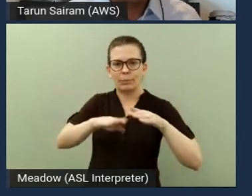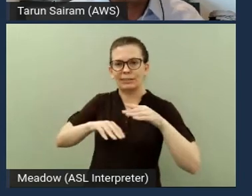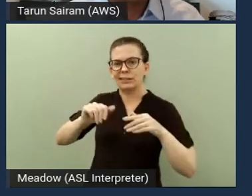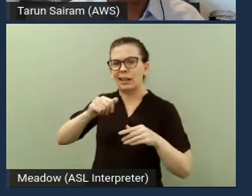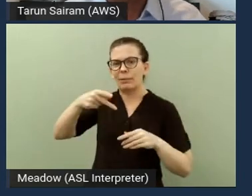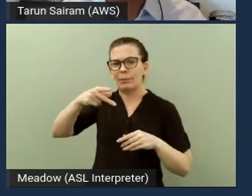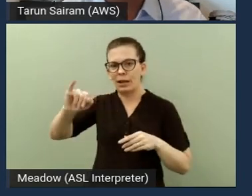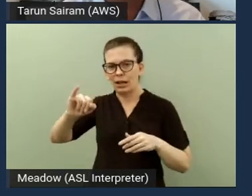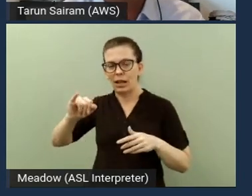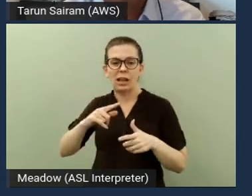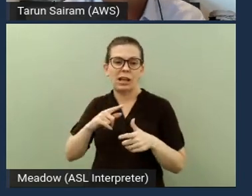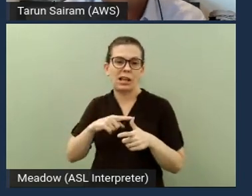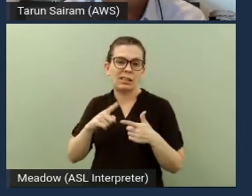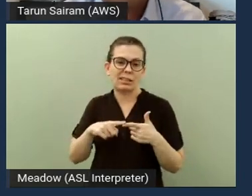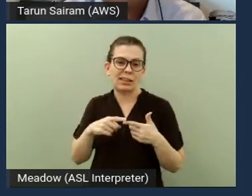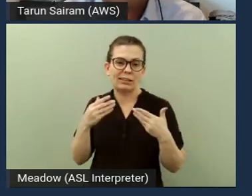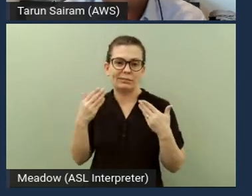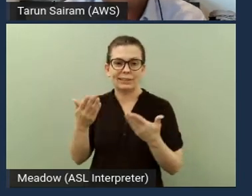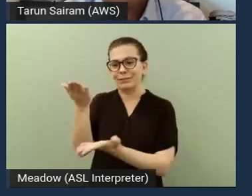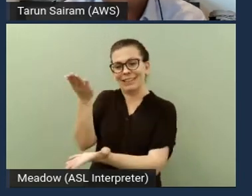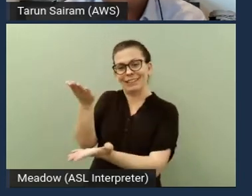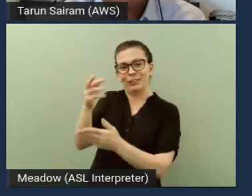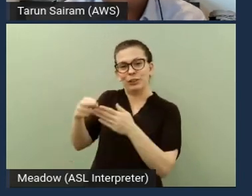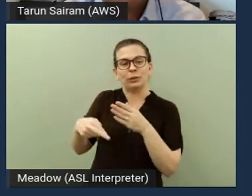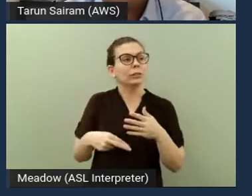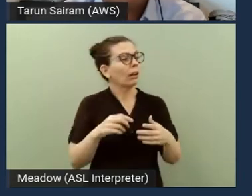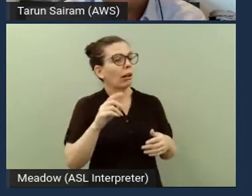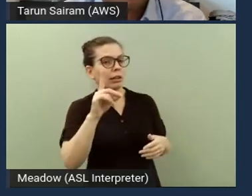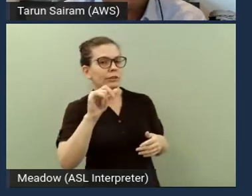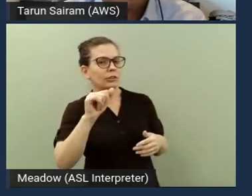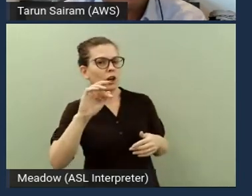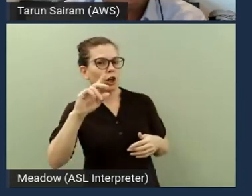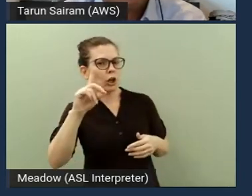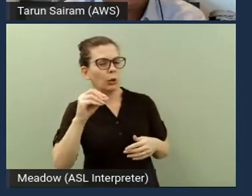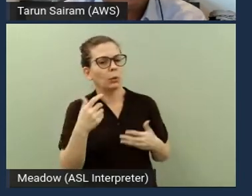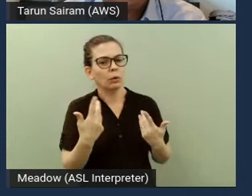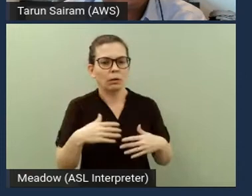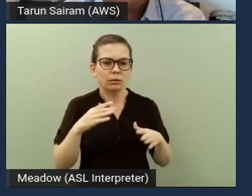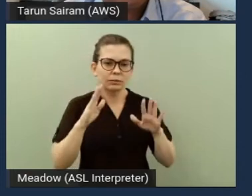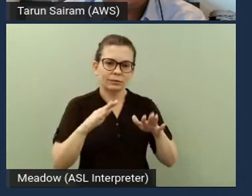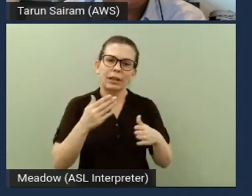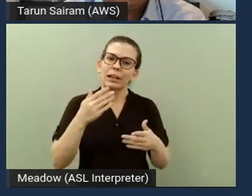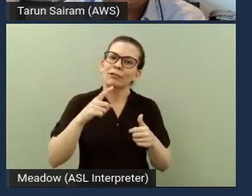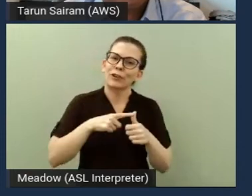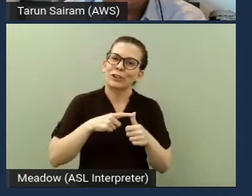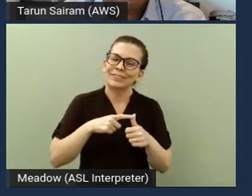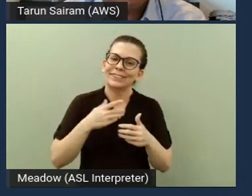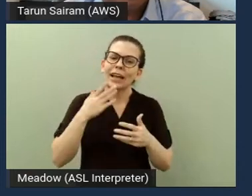Okay. - And then it gives you async. Okay, excellent. So now, I mean, I, first of all, I love that you're running all of this from an ID.